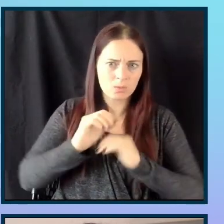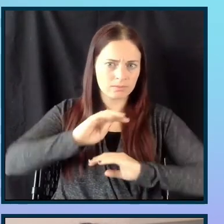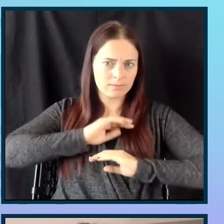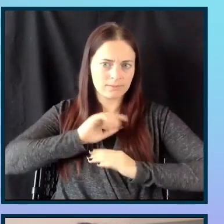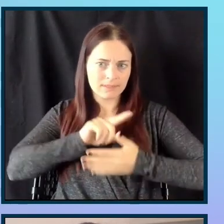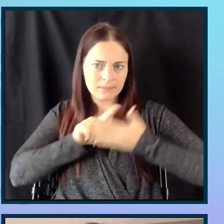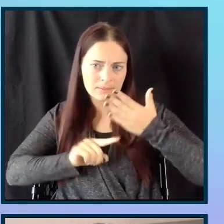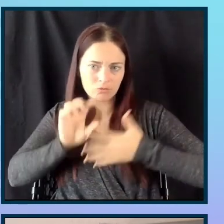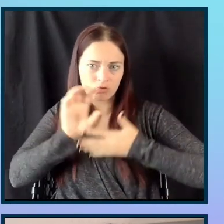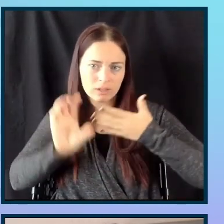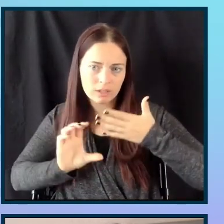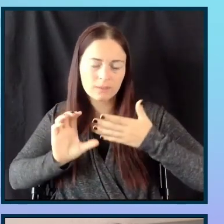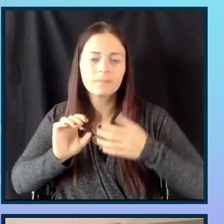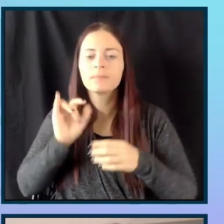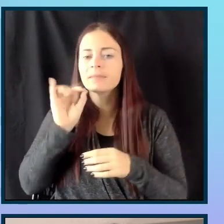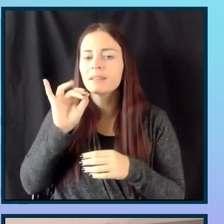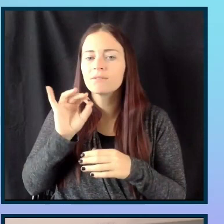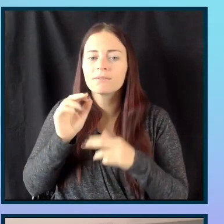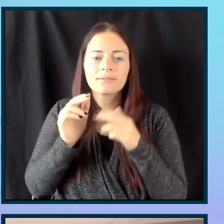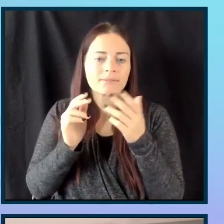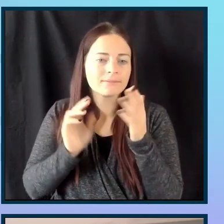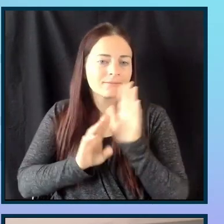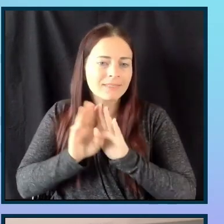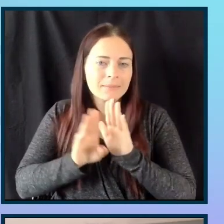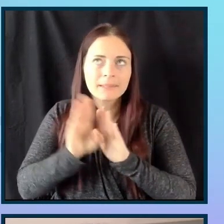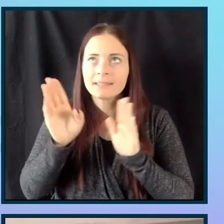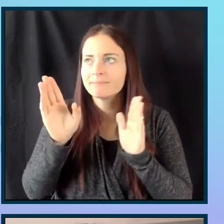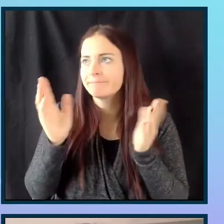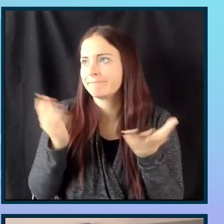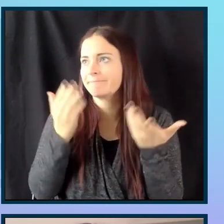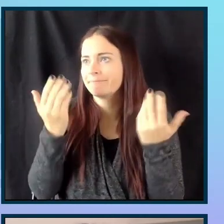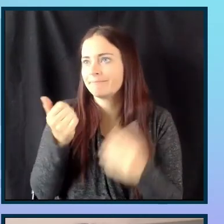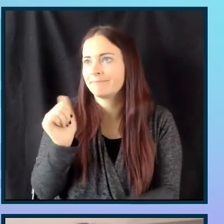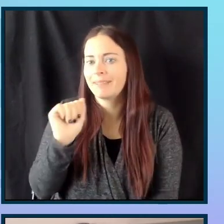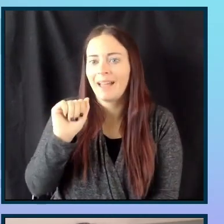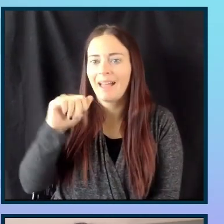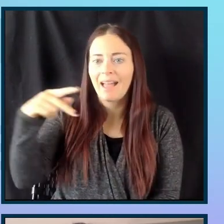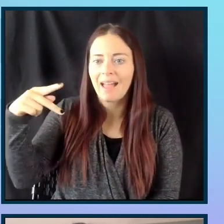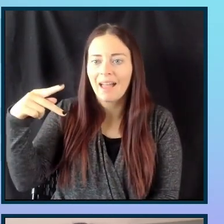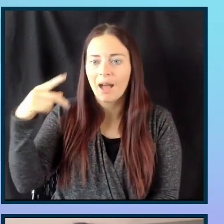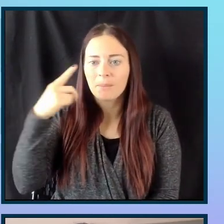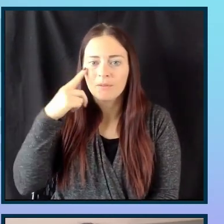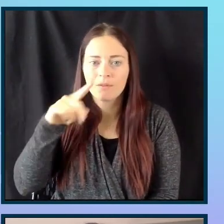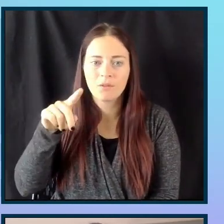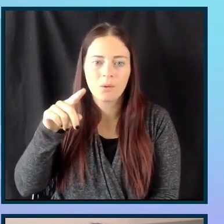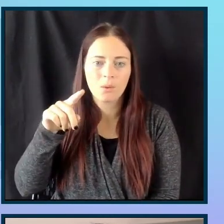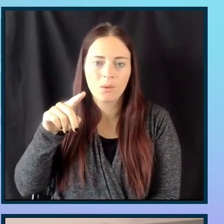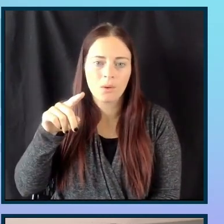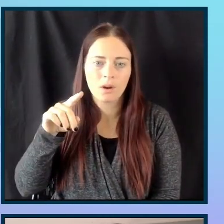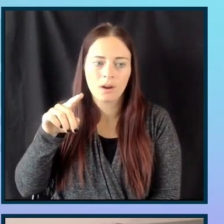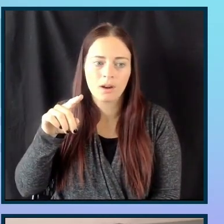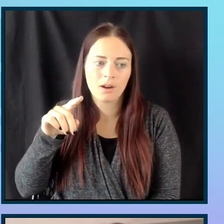If you're building an application specifically to run on touchscreen ticketing machines,